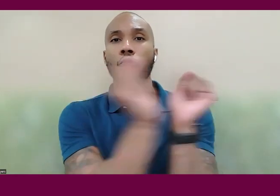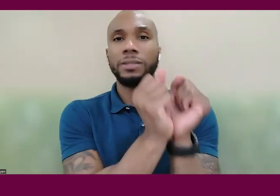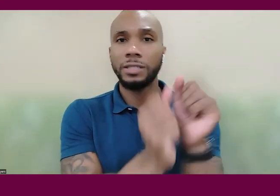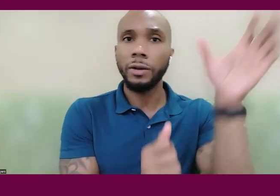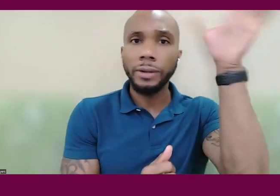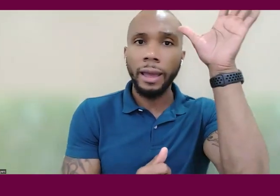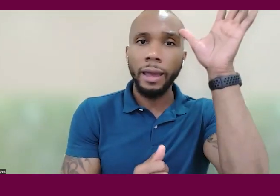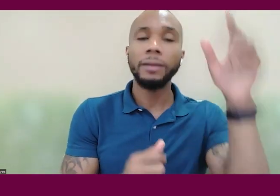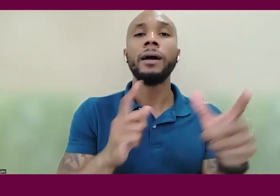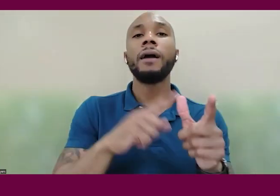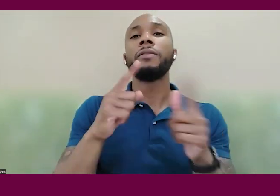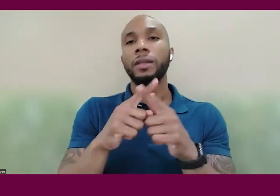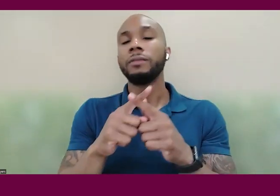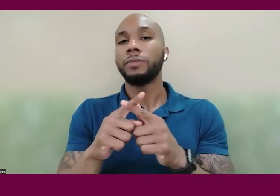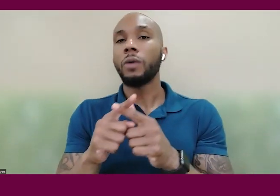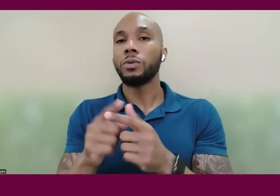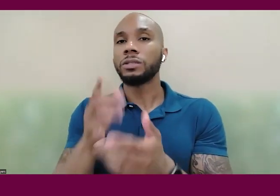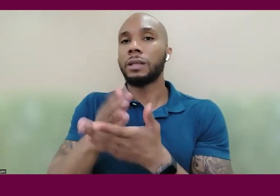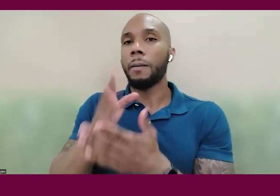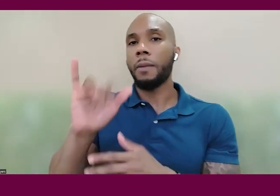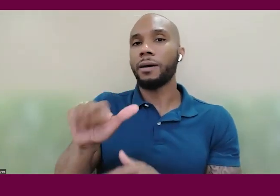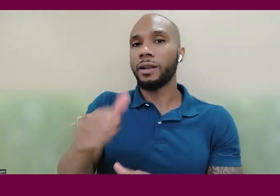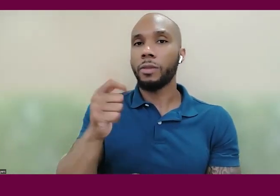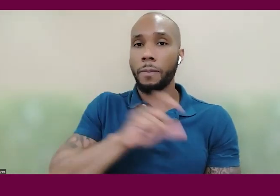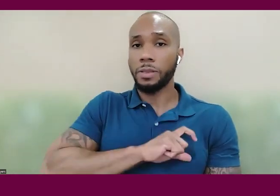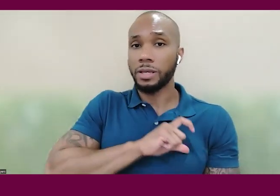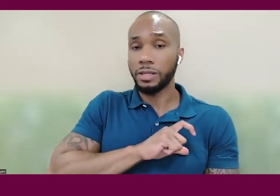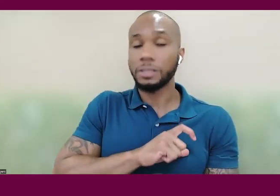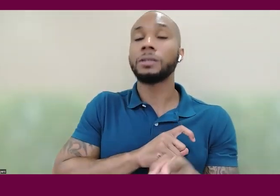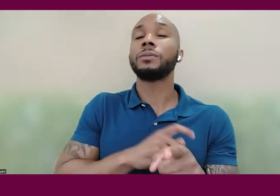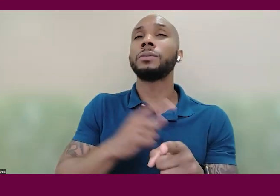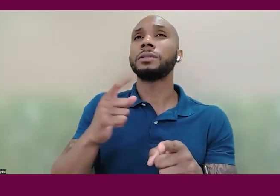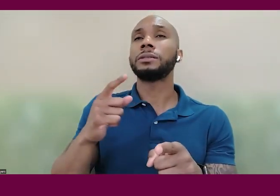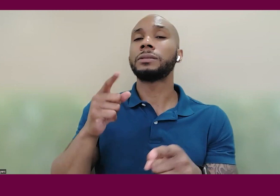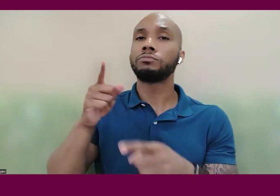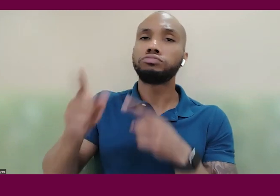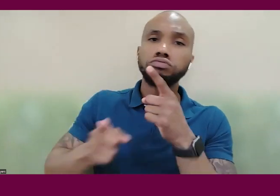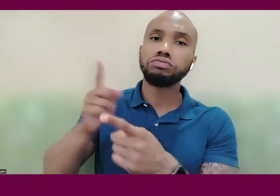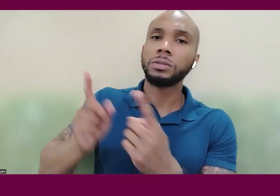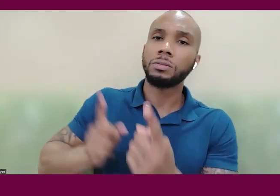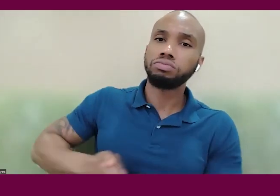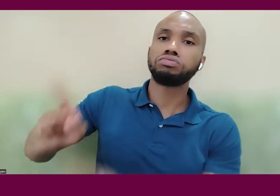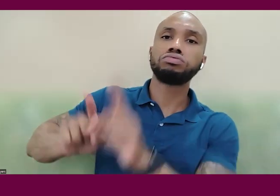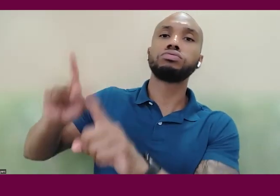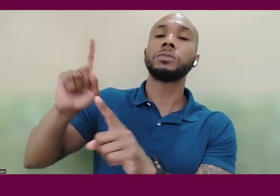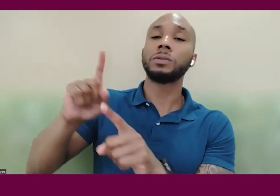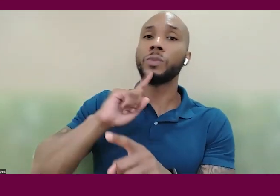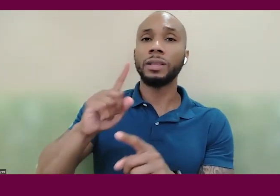They were stopped by another police officer who was telling his partner, saying some very, very offensive sexist things.